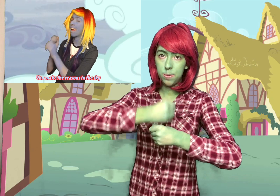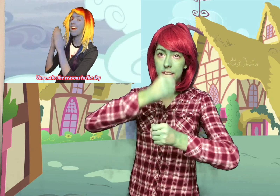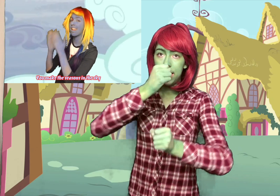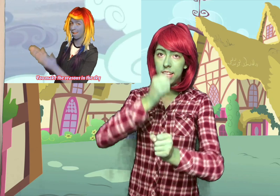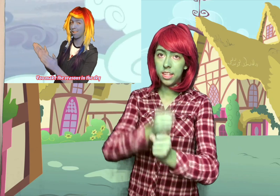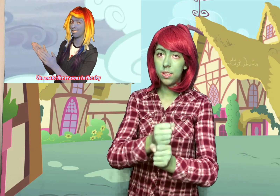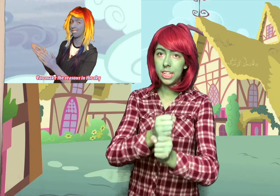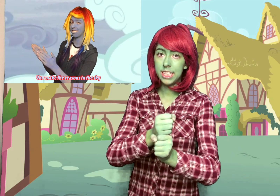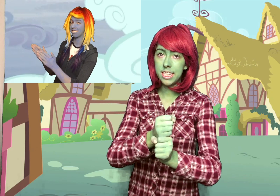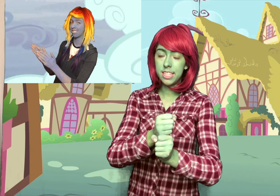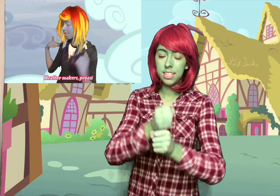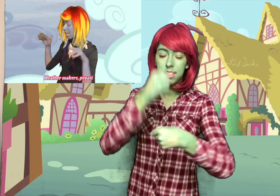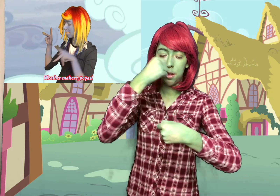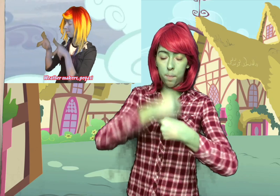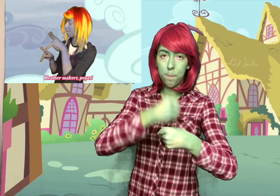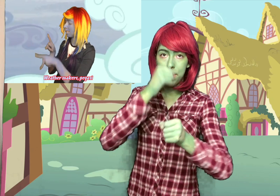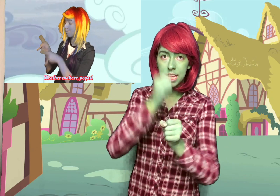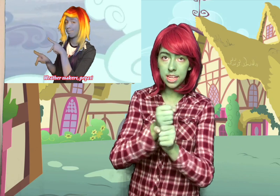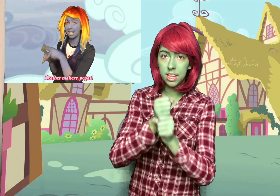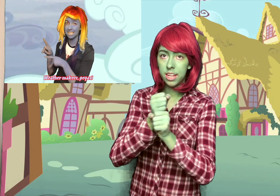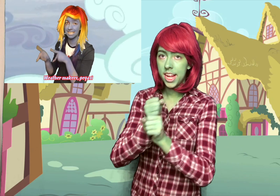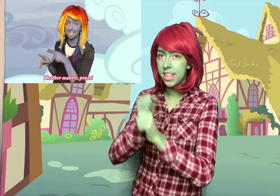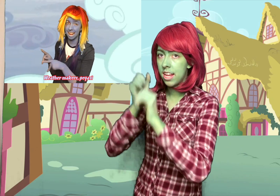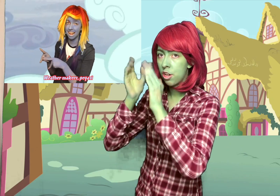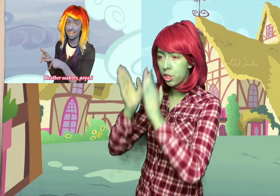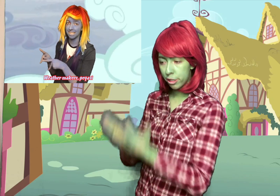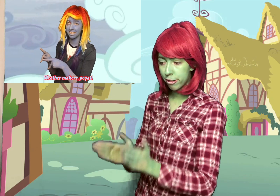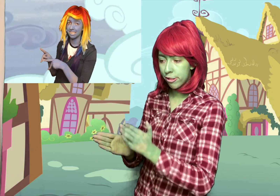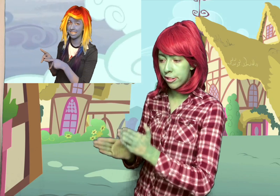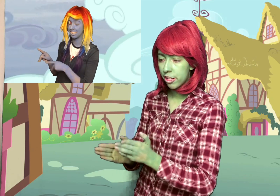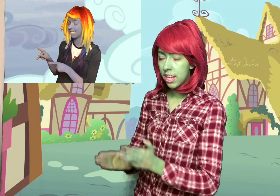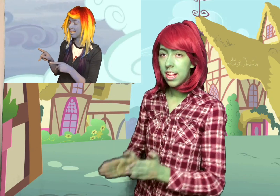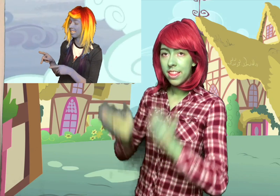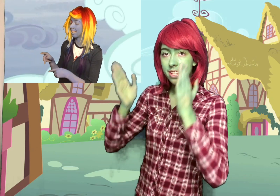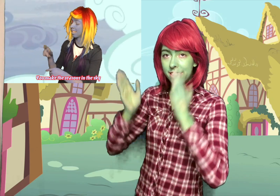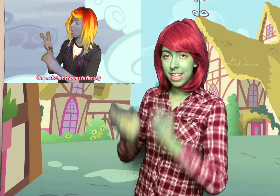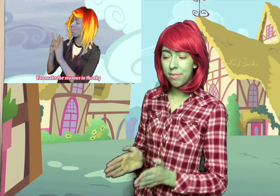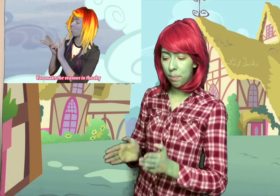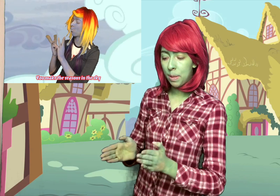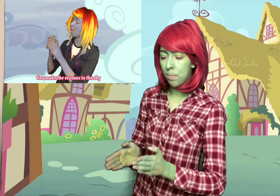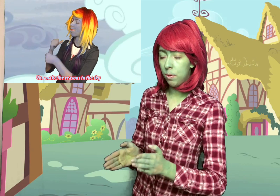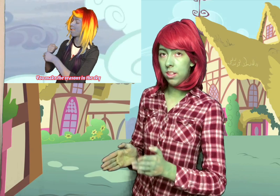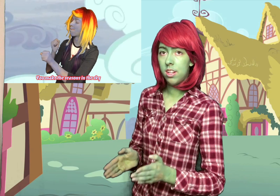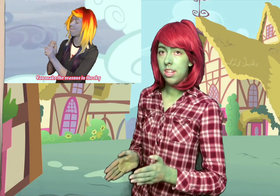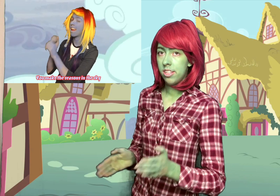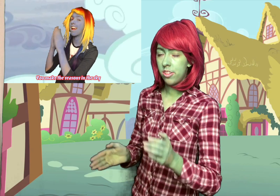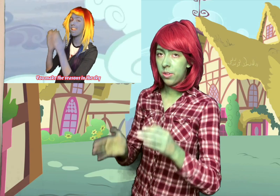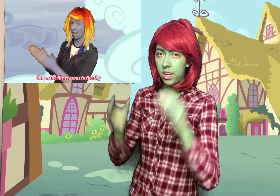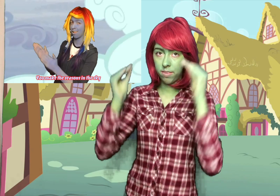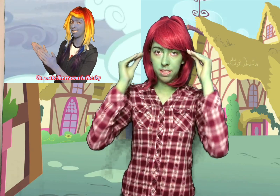way and then go like this MAKE and then ER this is like for people so you have